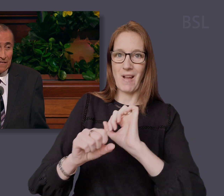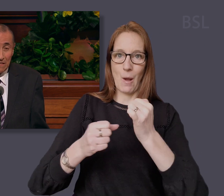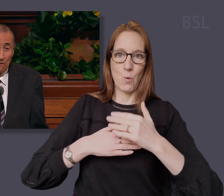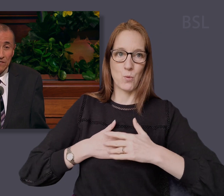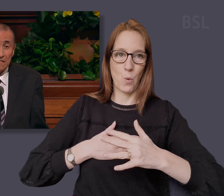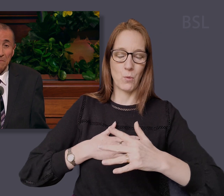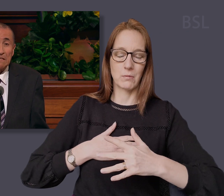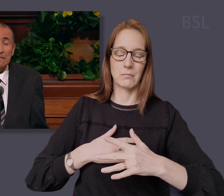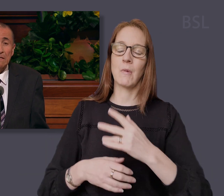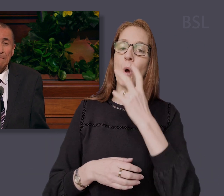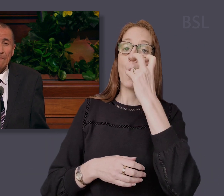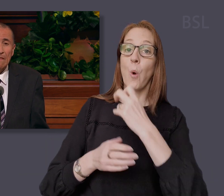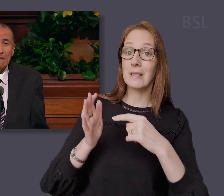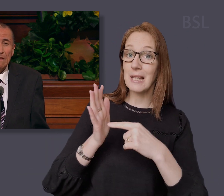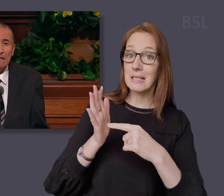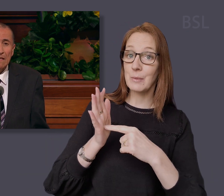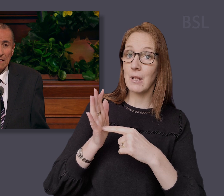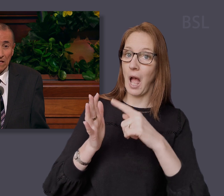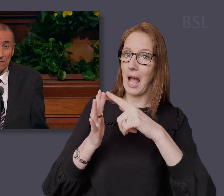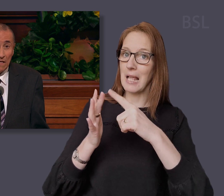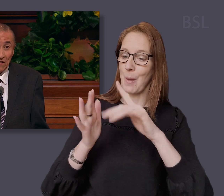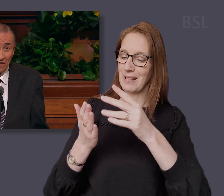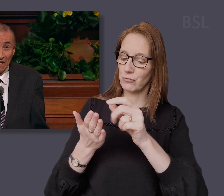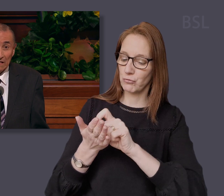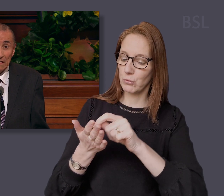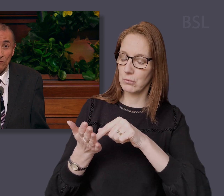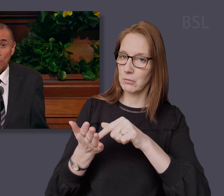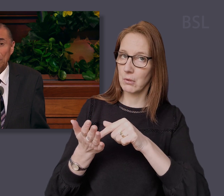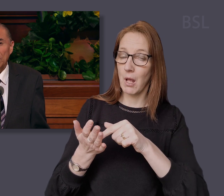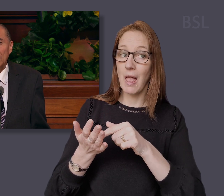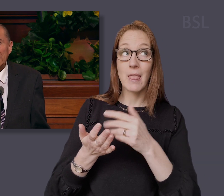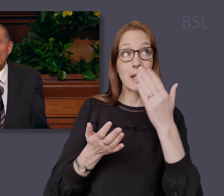In the Old Testament, Isaiah wrote that